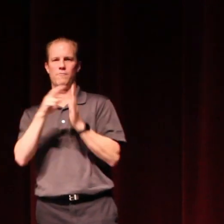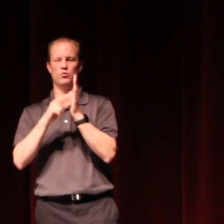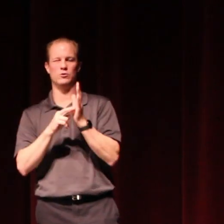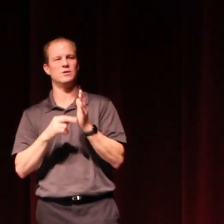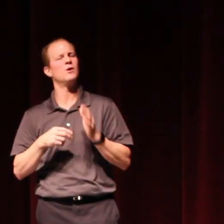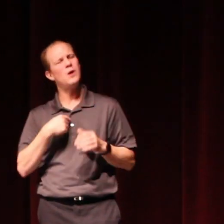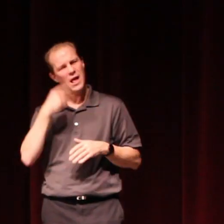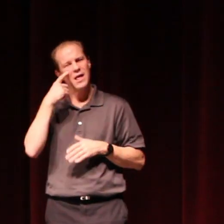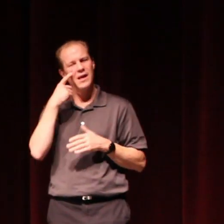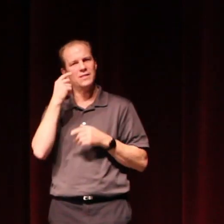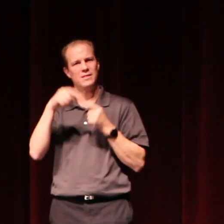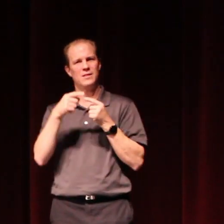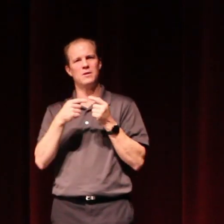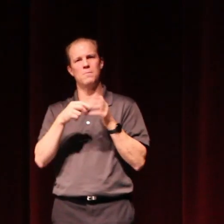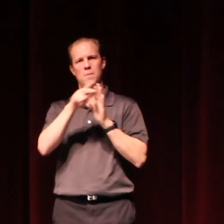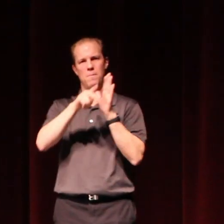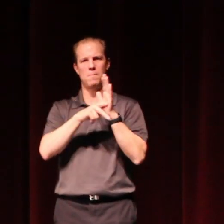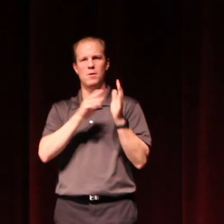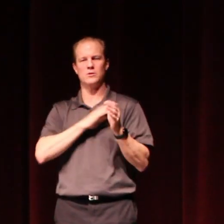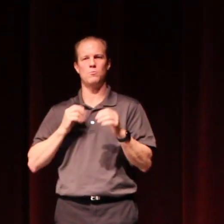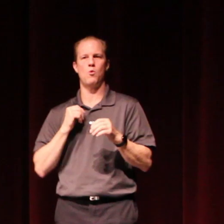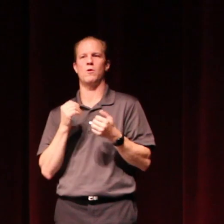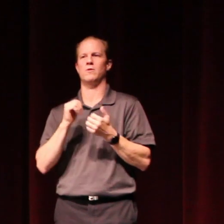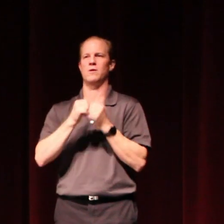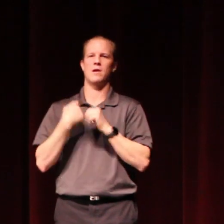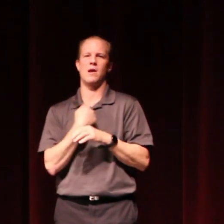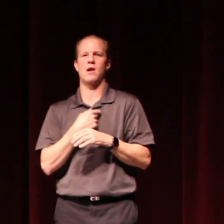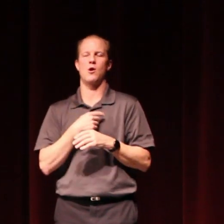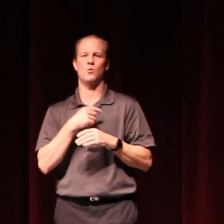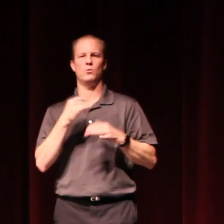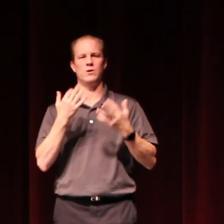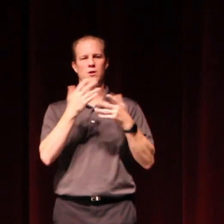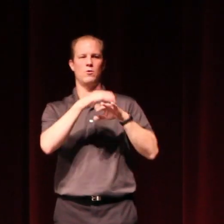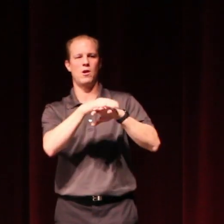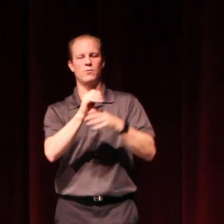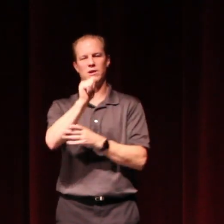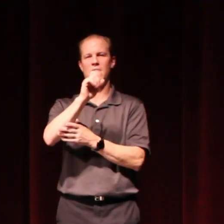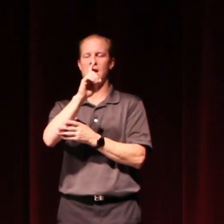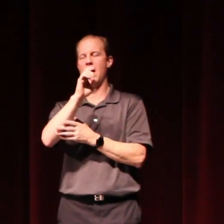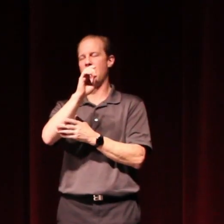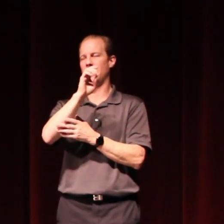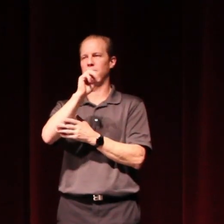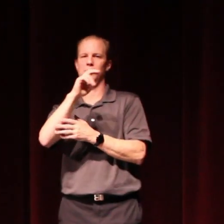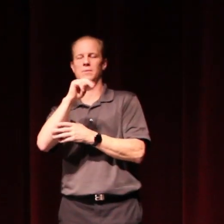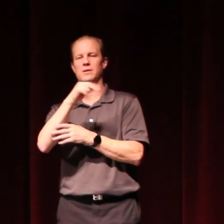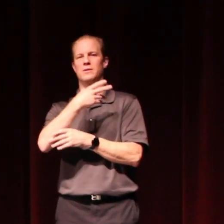interact with the administration and cabinet at this institution, I think a lot about a muscular